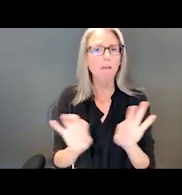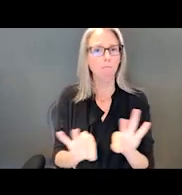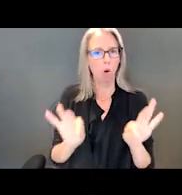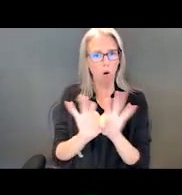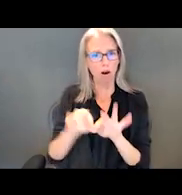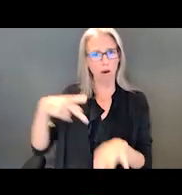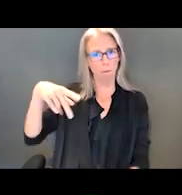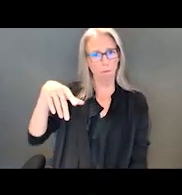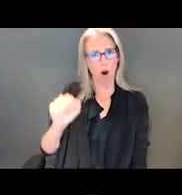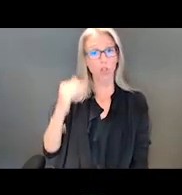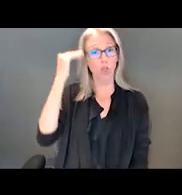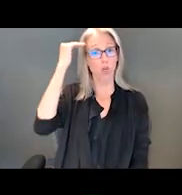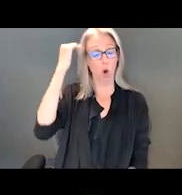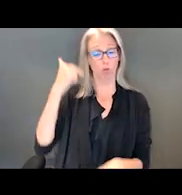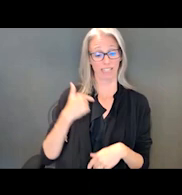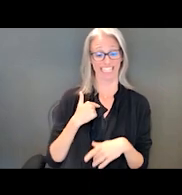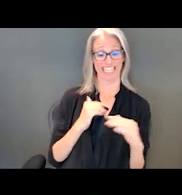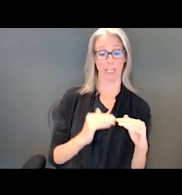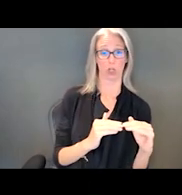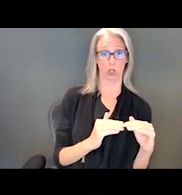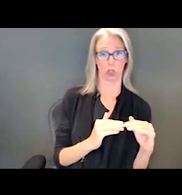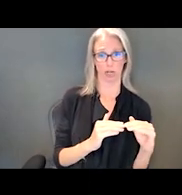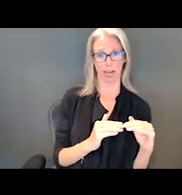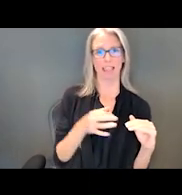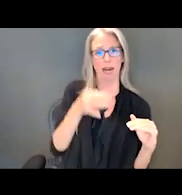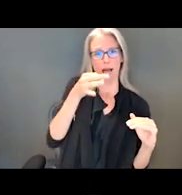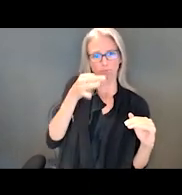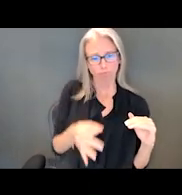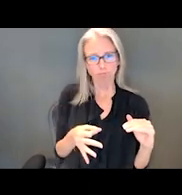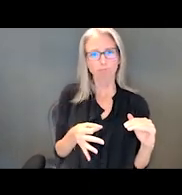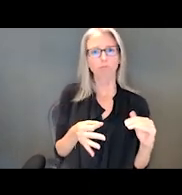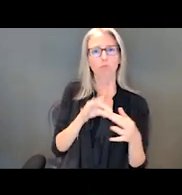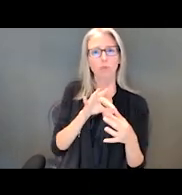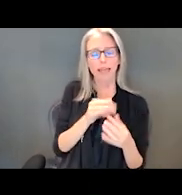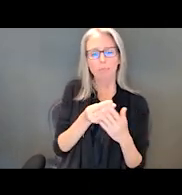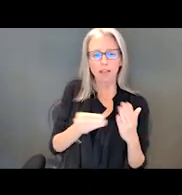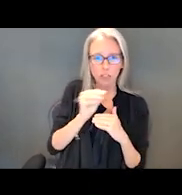So hopefully. With that in mind they will see those improvements coming soon and I think